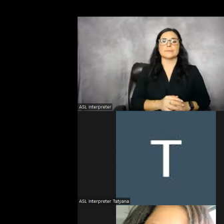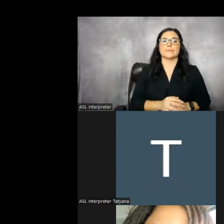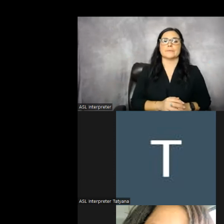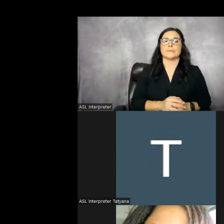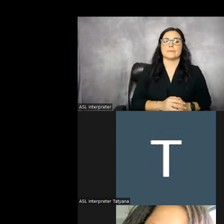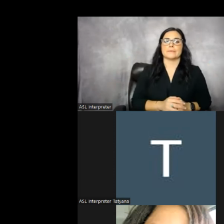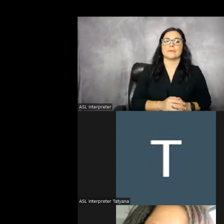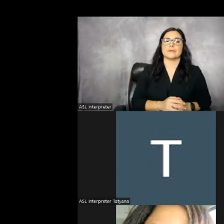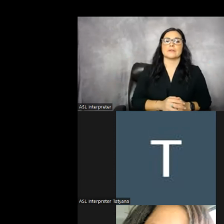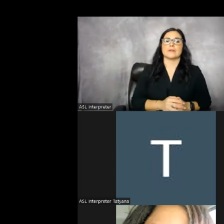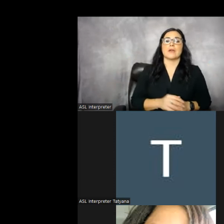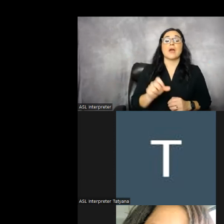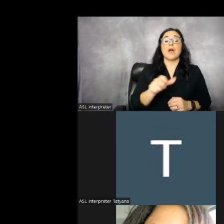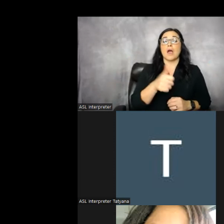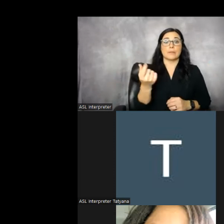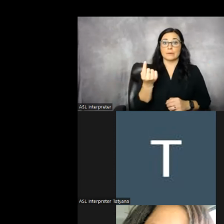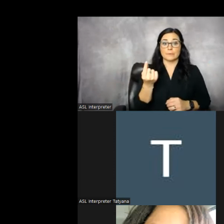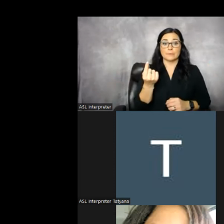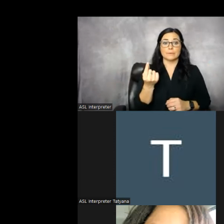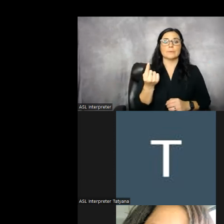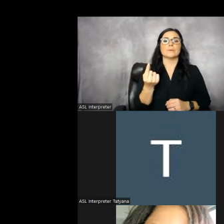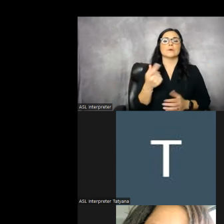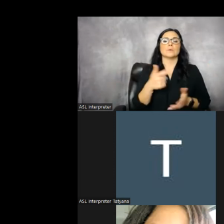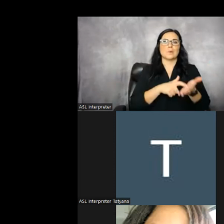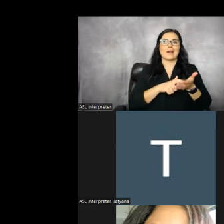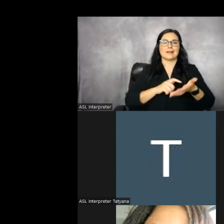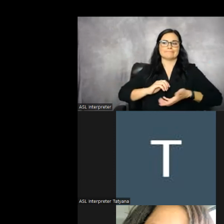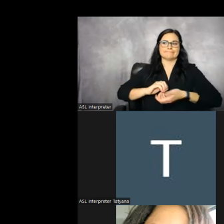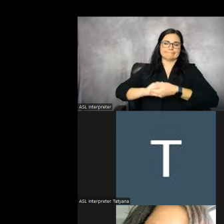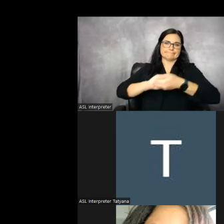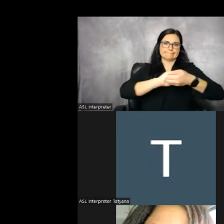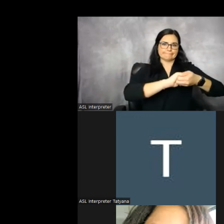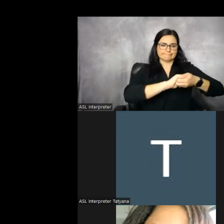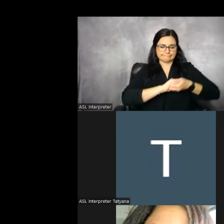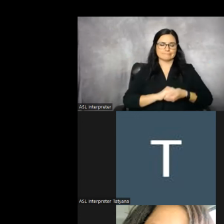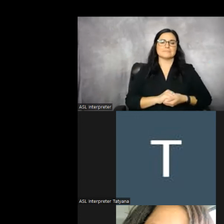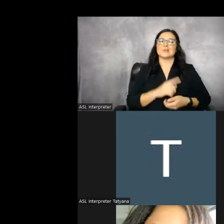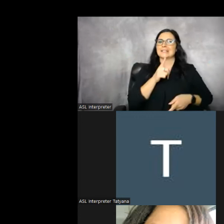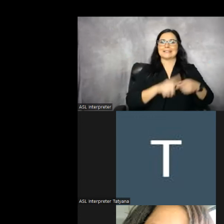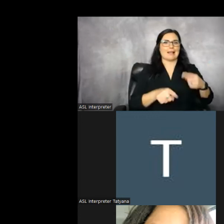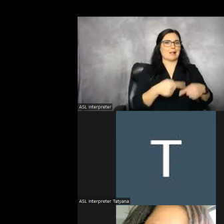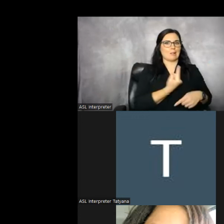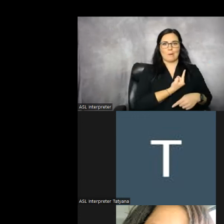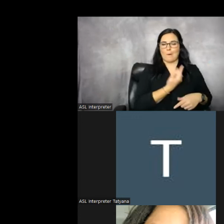The other big aspect is, this requires collaboration. It's really not something that can be done well in isolation, right?